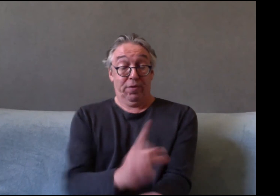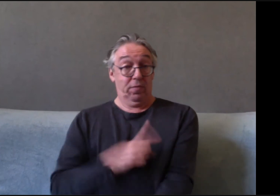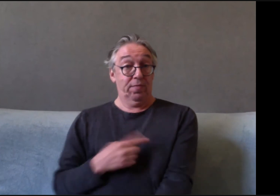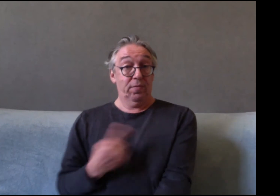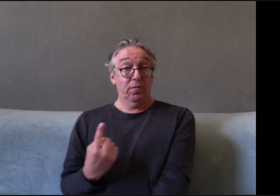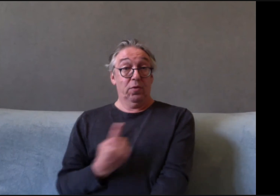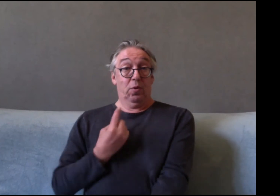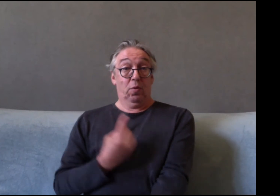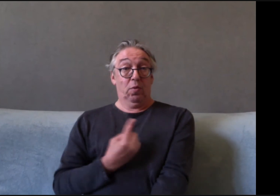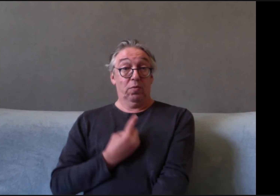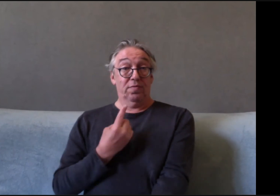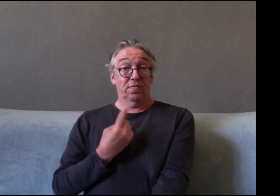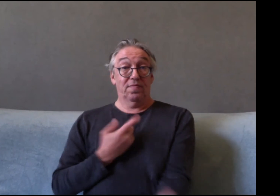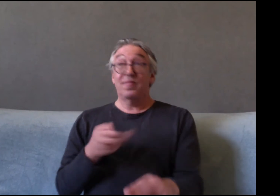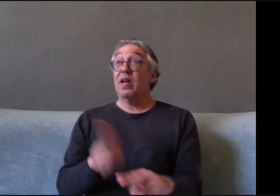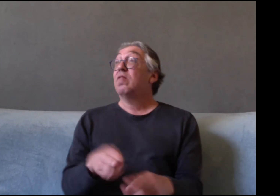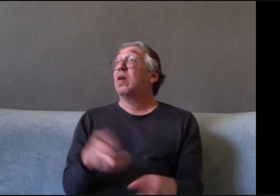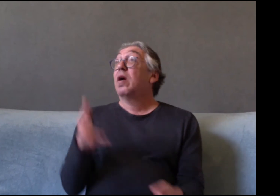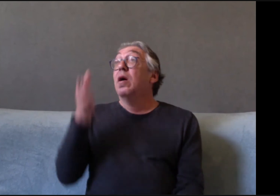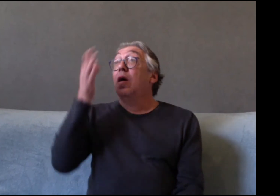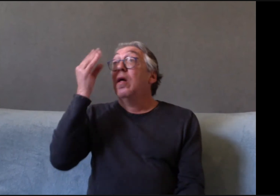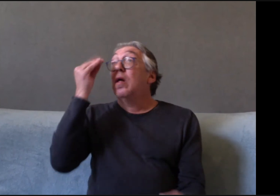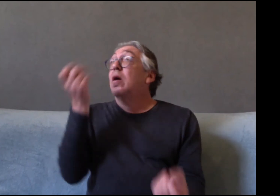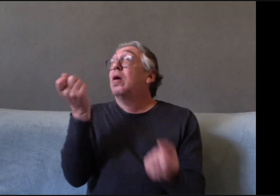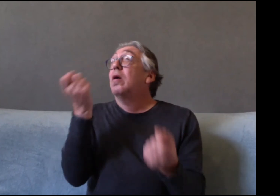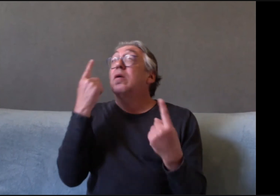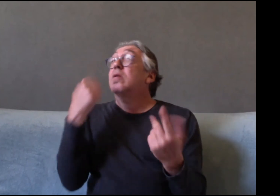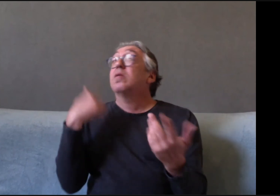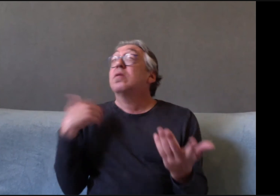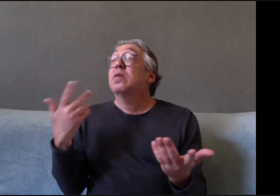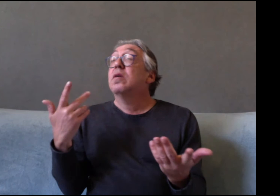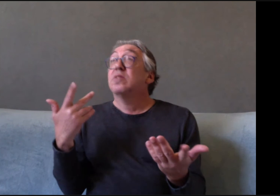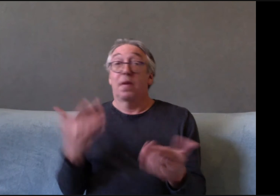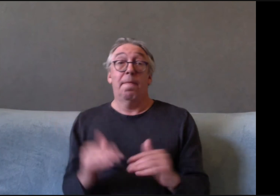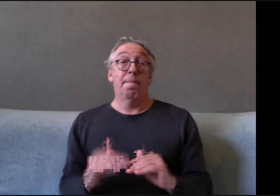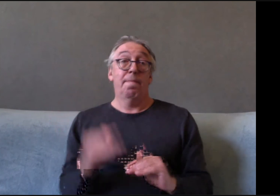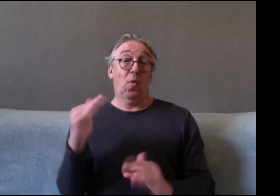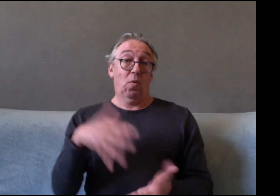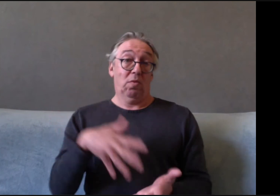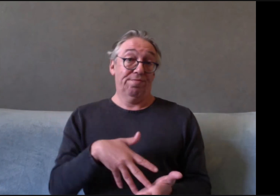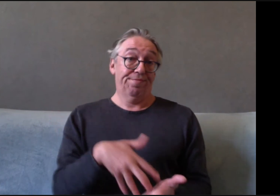they are more vulnerable in facing every decision from there onwards.